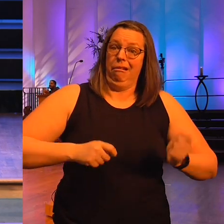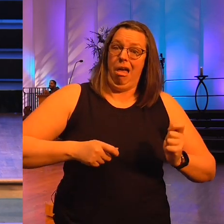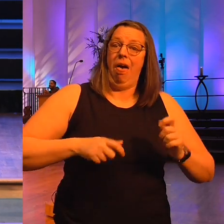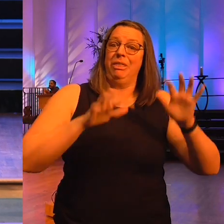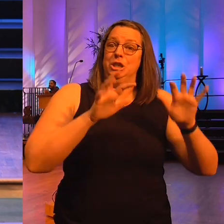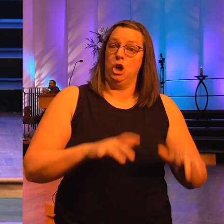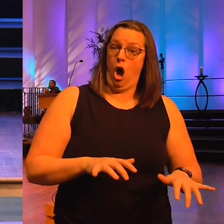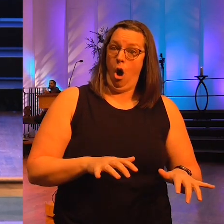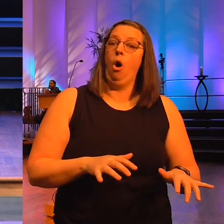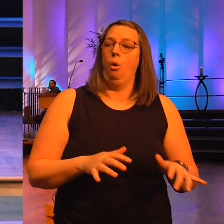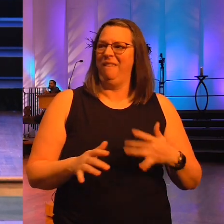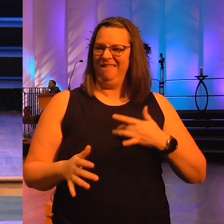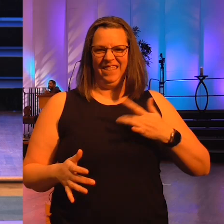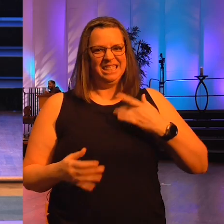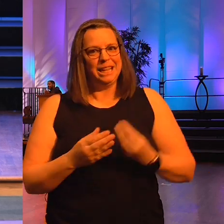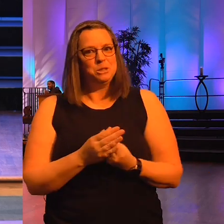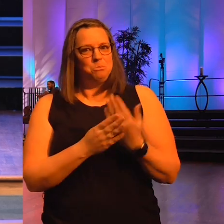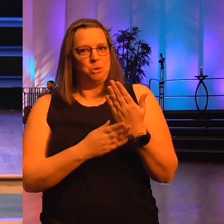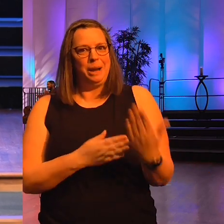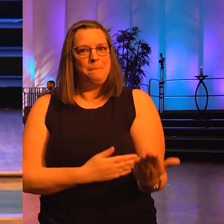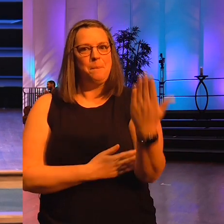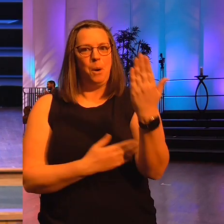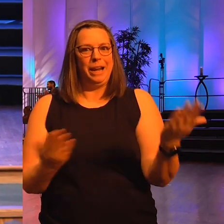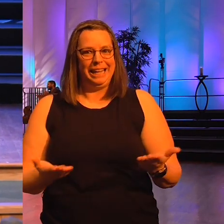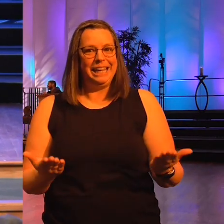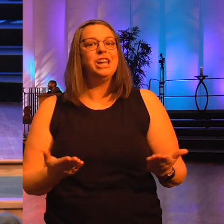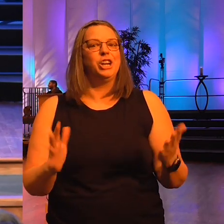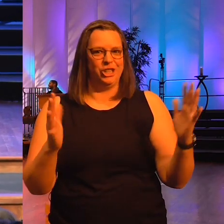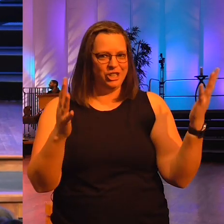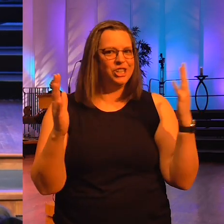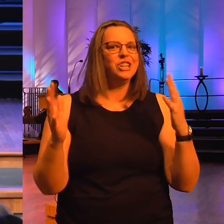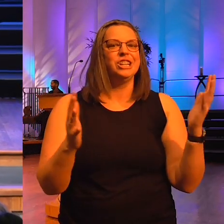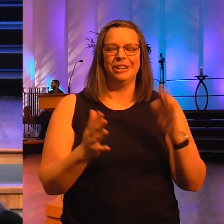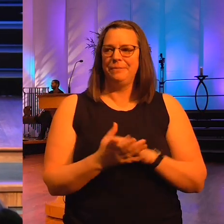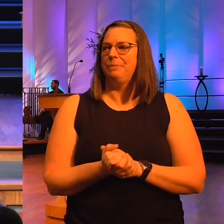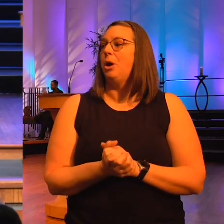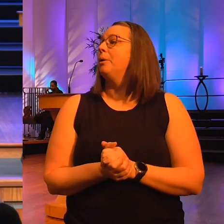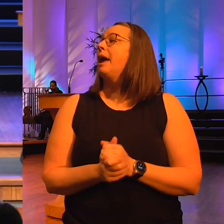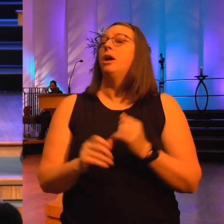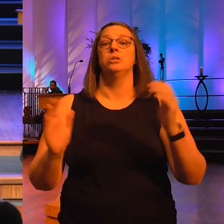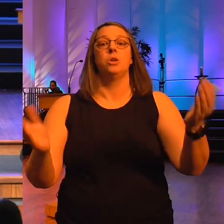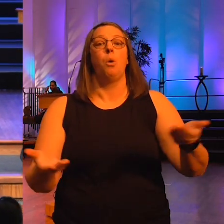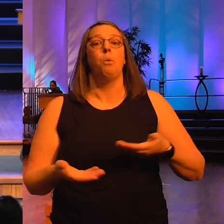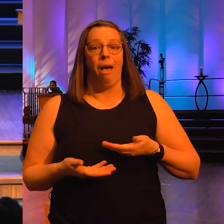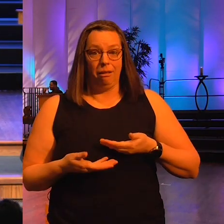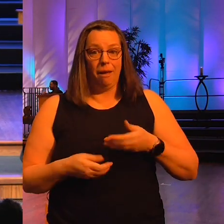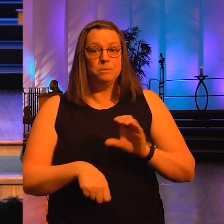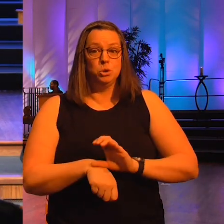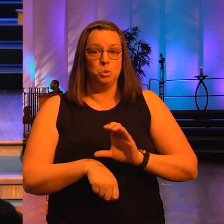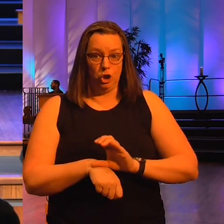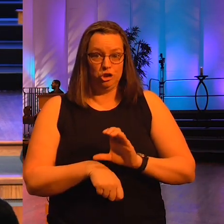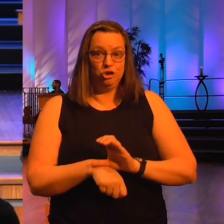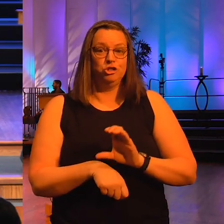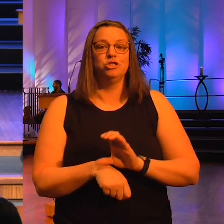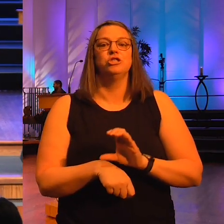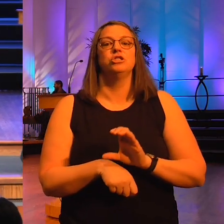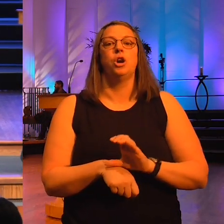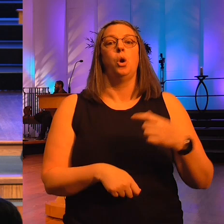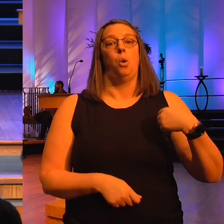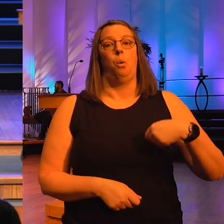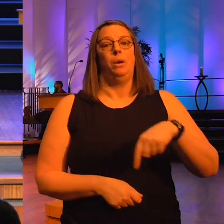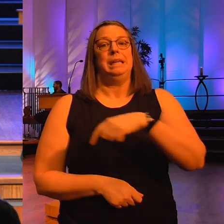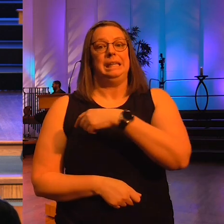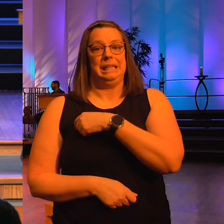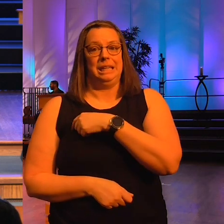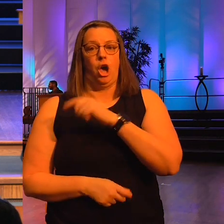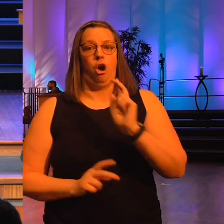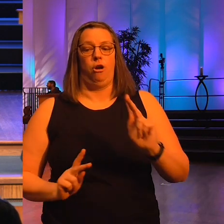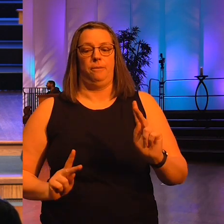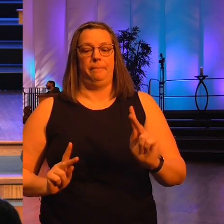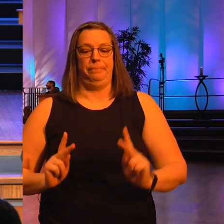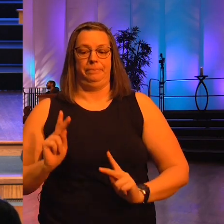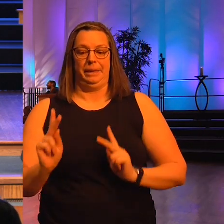here uh welcome to Mile High Church um we are people that come together